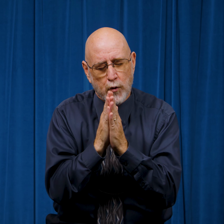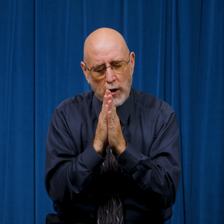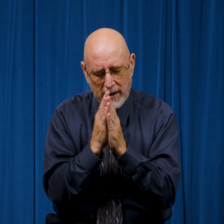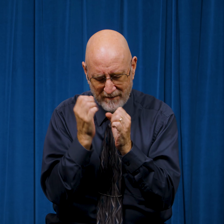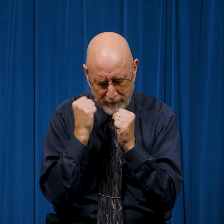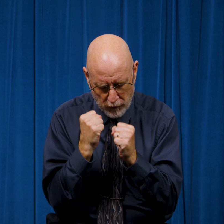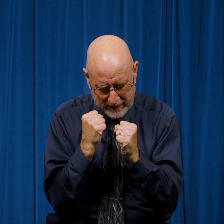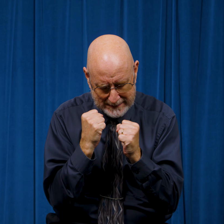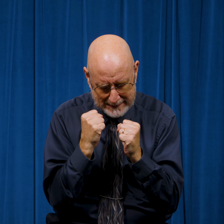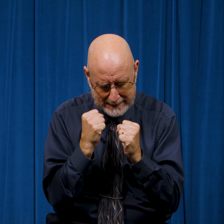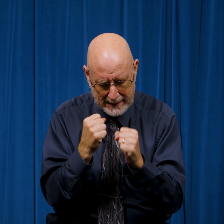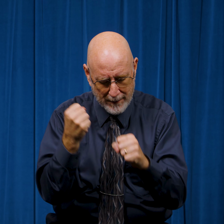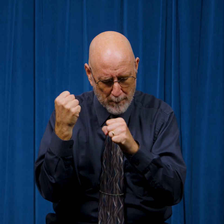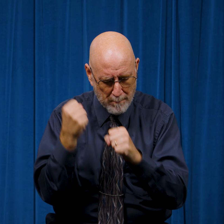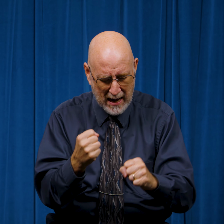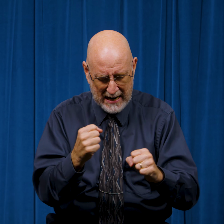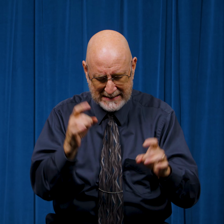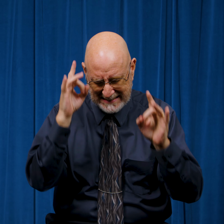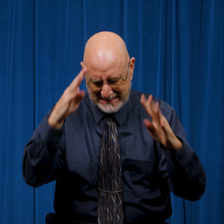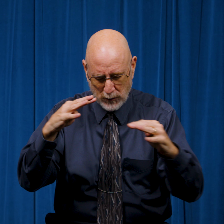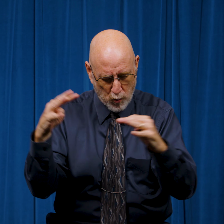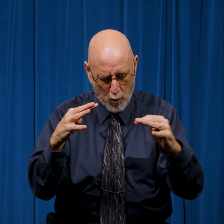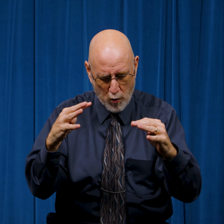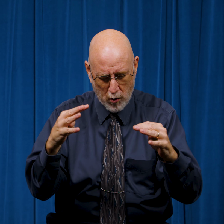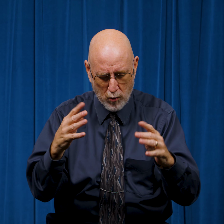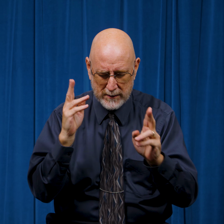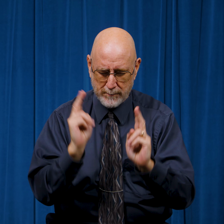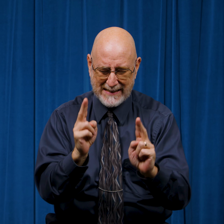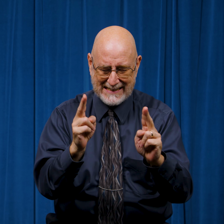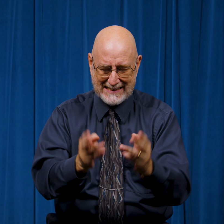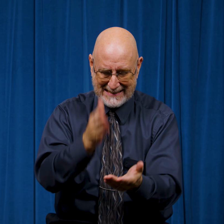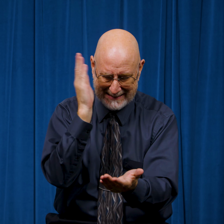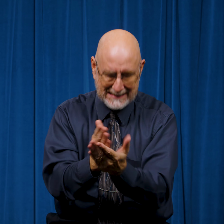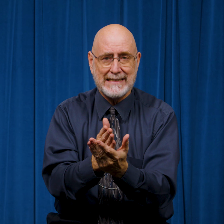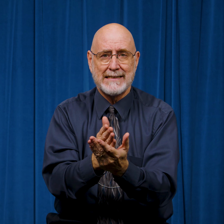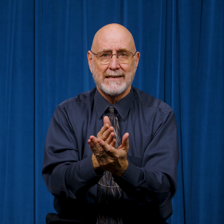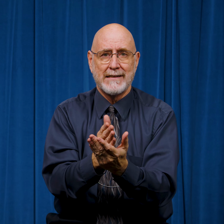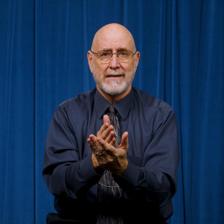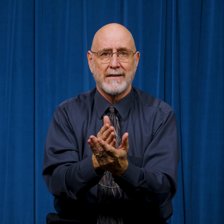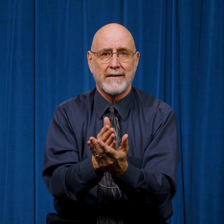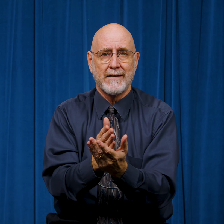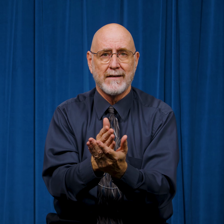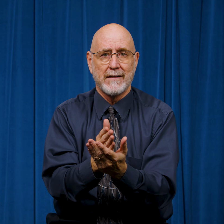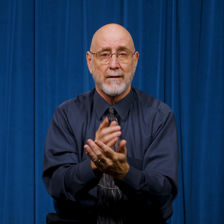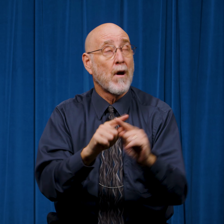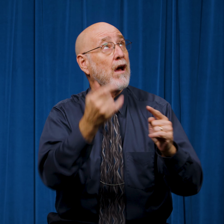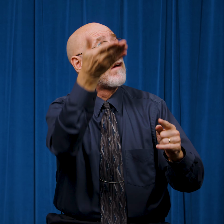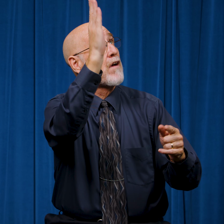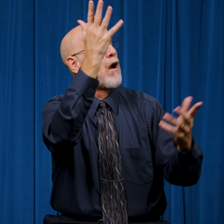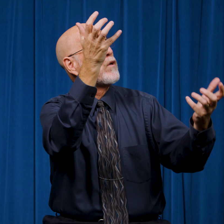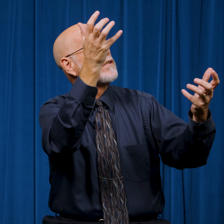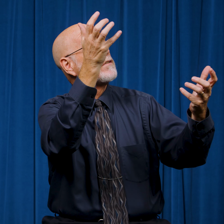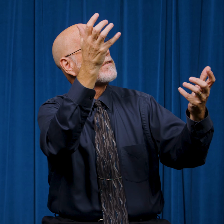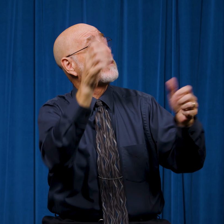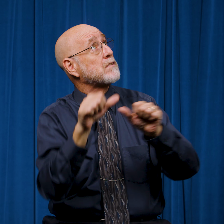that this mighty scourge of war may speedily pass away. Yet, if God wills that it continue